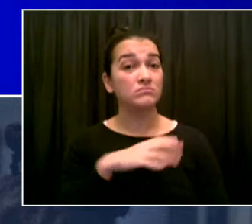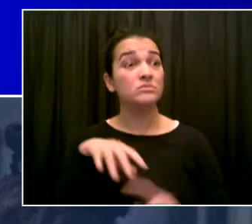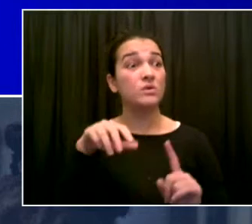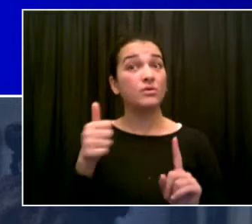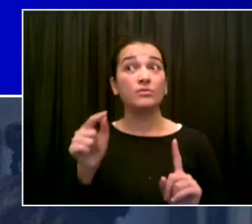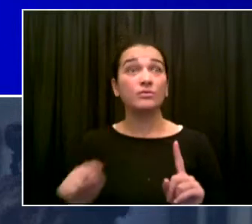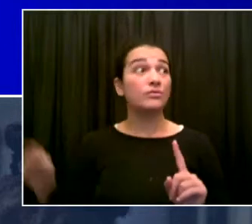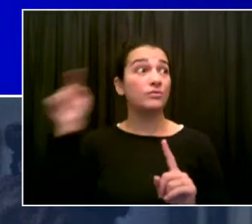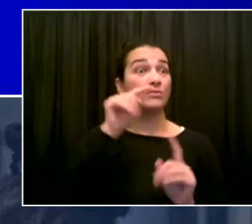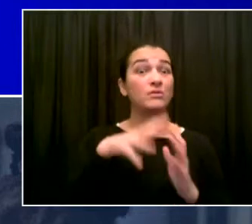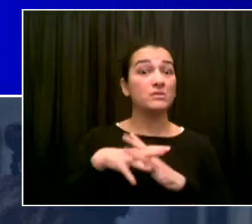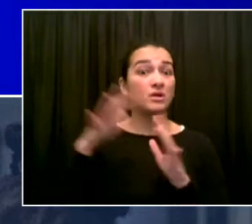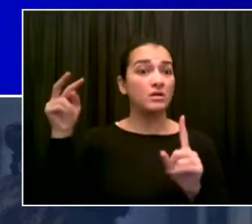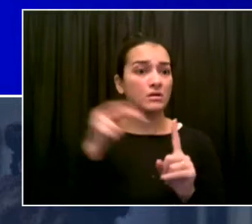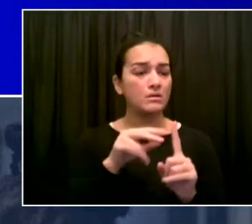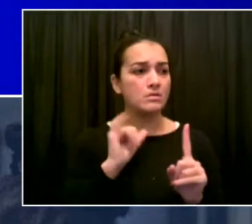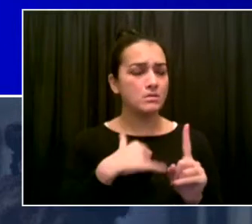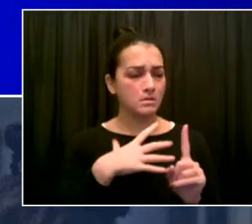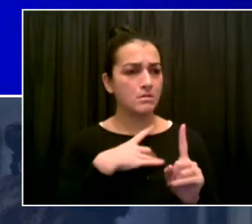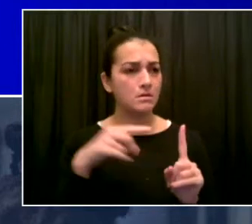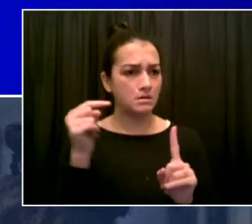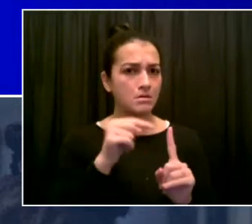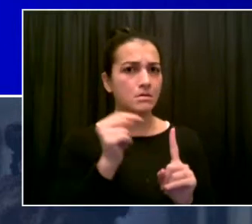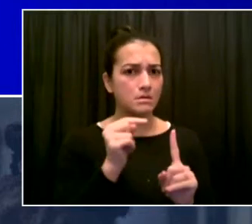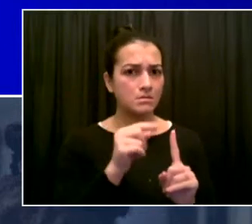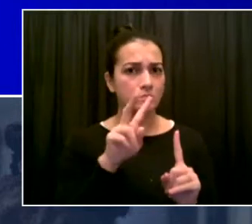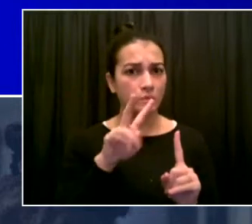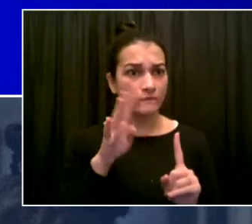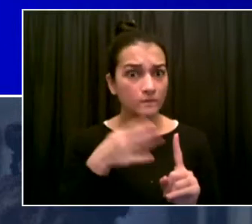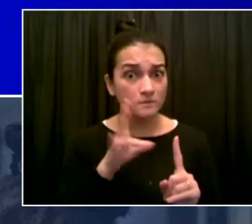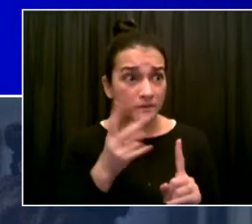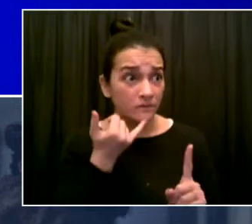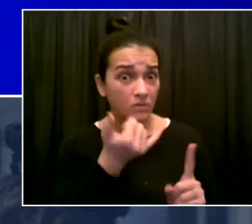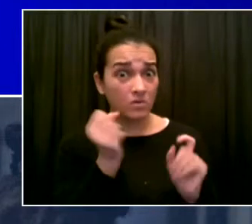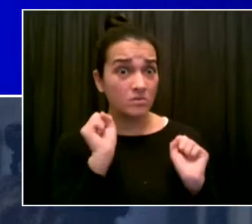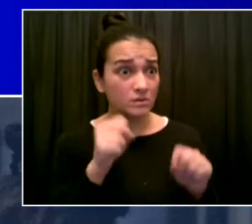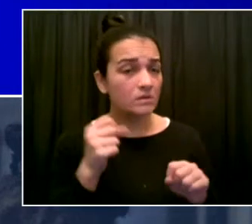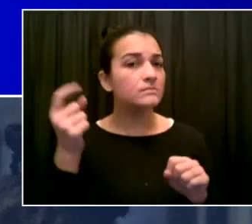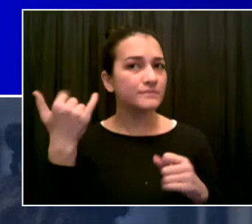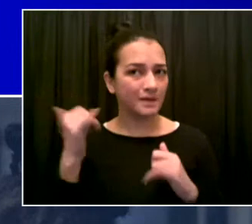IDEA HAS BEEN TO TAKE THIS IDEA NTIAONAL AND REACH MORE AND MORE PLACES WITH A SIMPLE